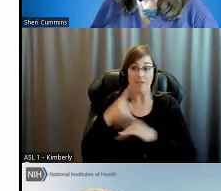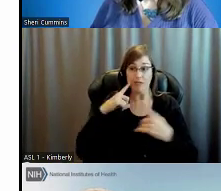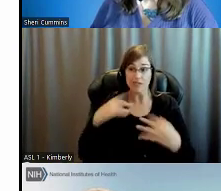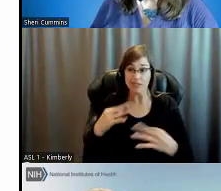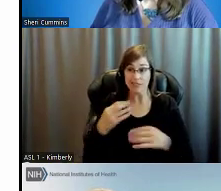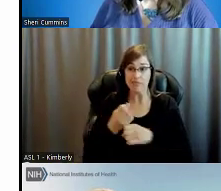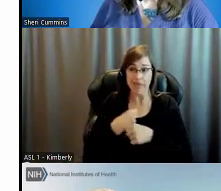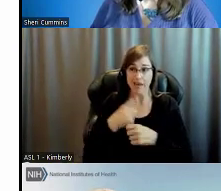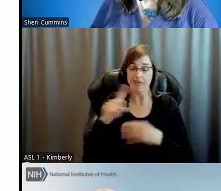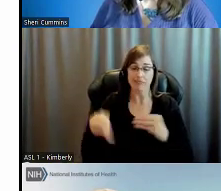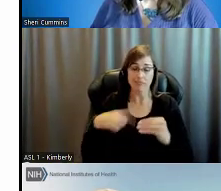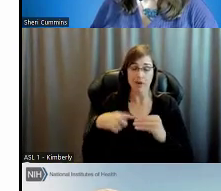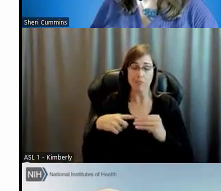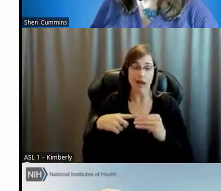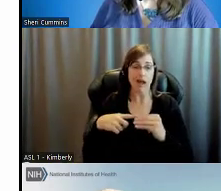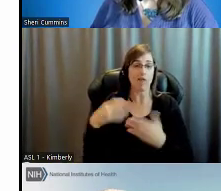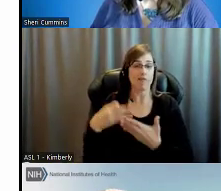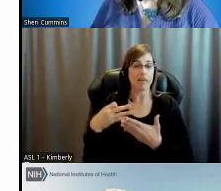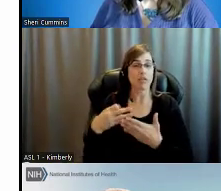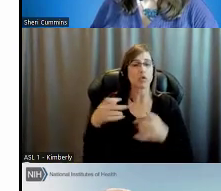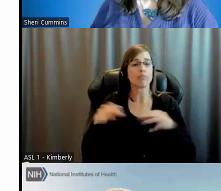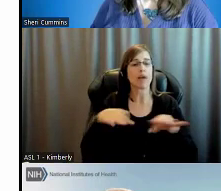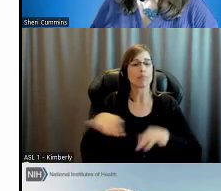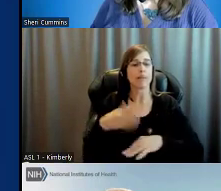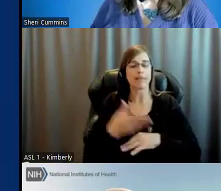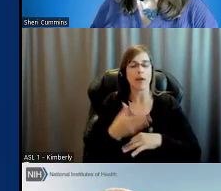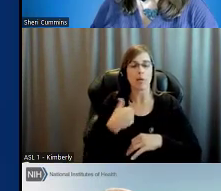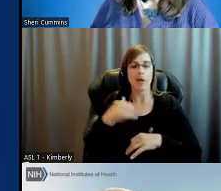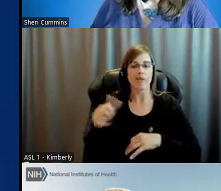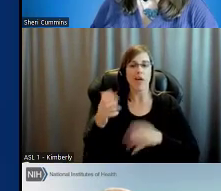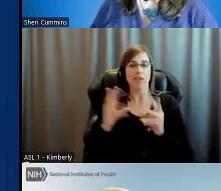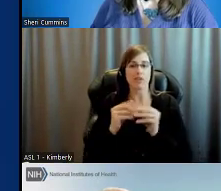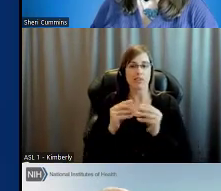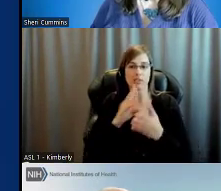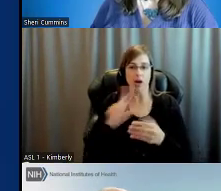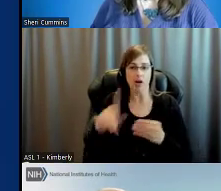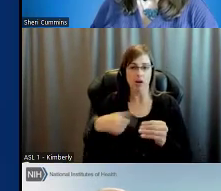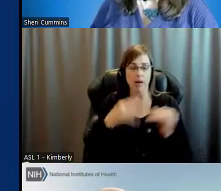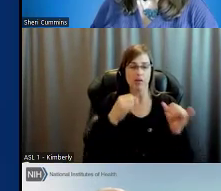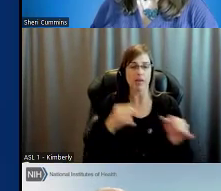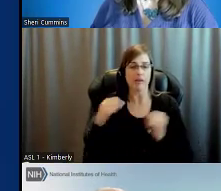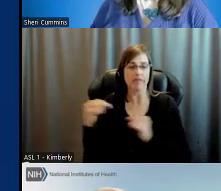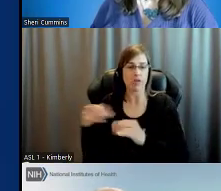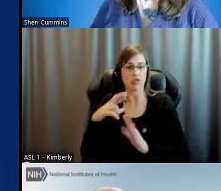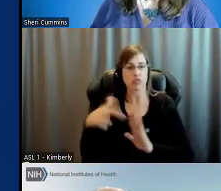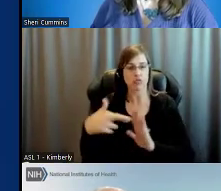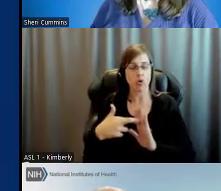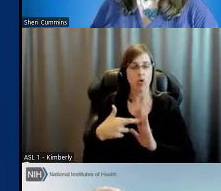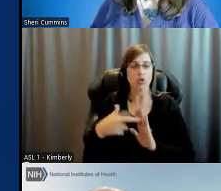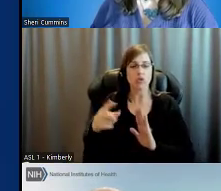So the explanations are here. We have other sessions that talk about the individual roles, and you should take a look at those,